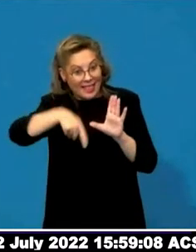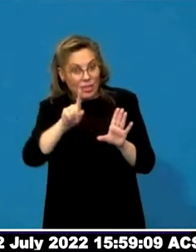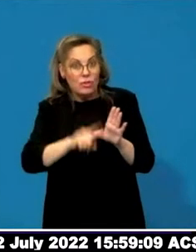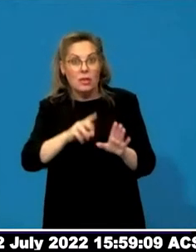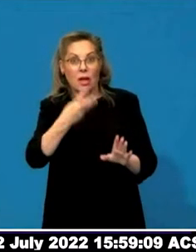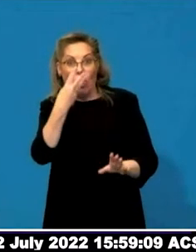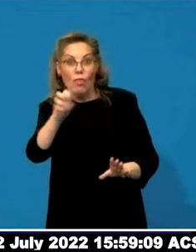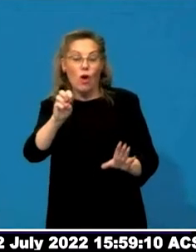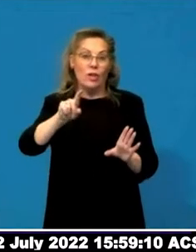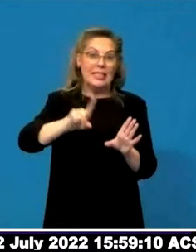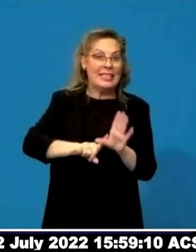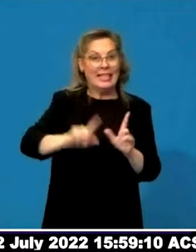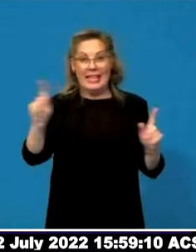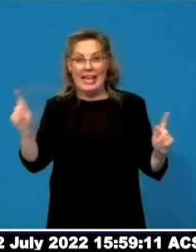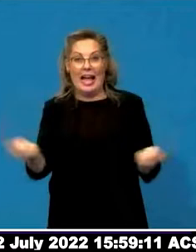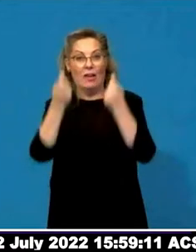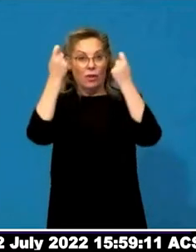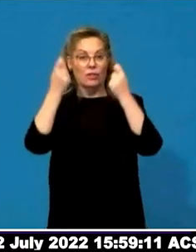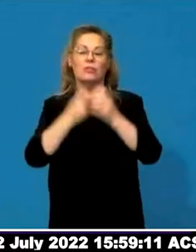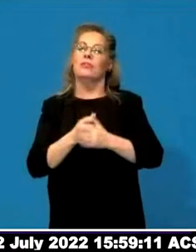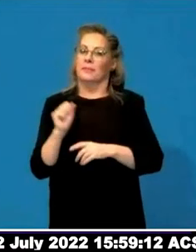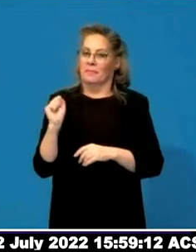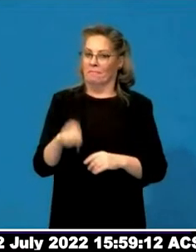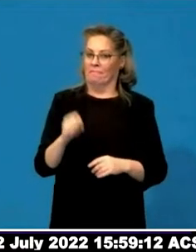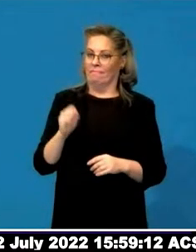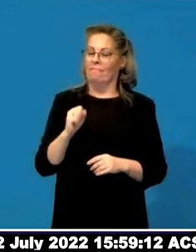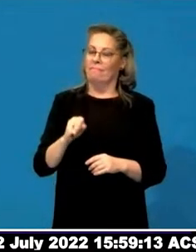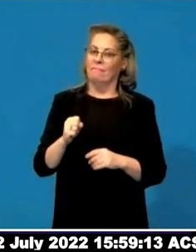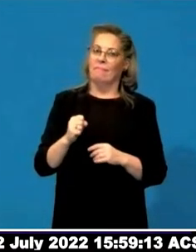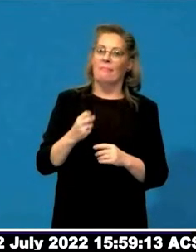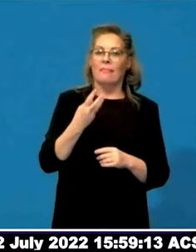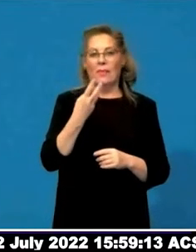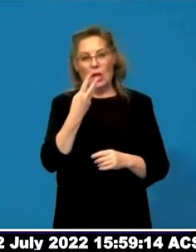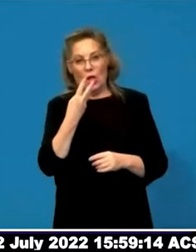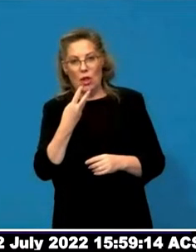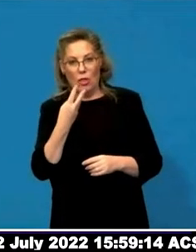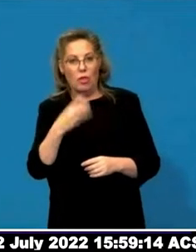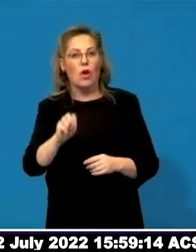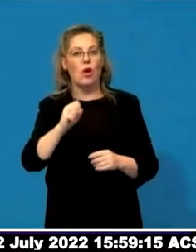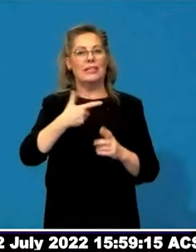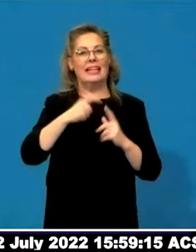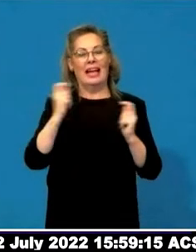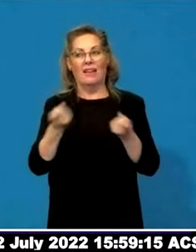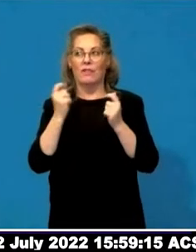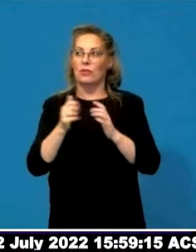Yeah, 30th anniversary of that flag which was May 29th. A couple of weeks ago now.